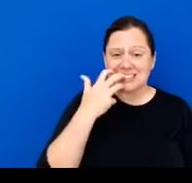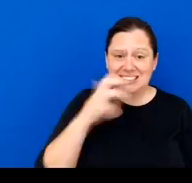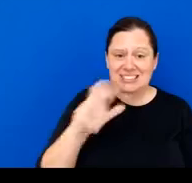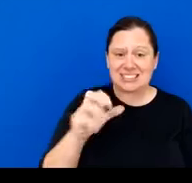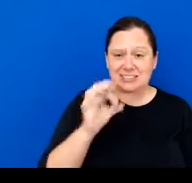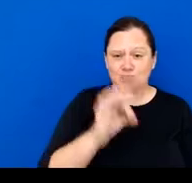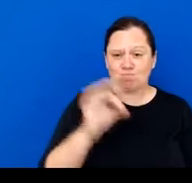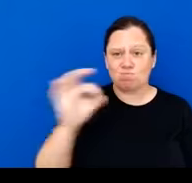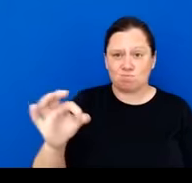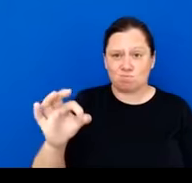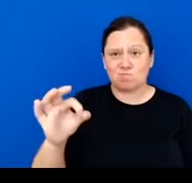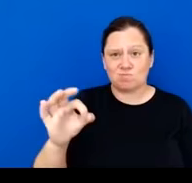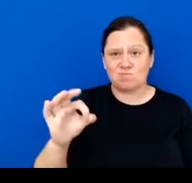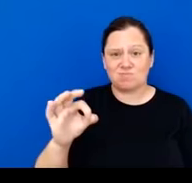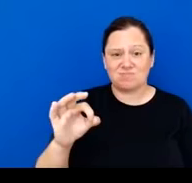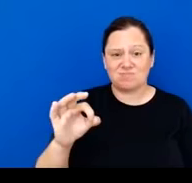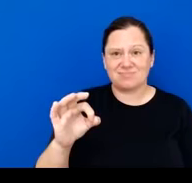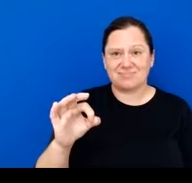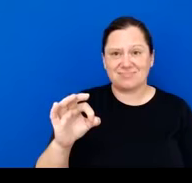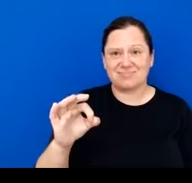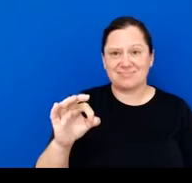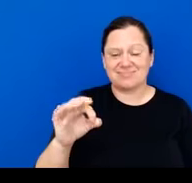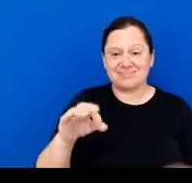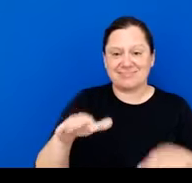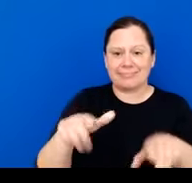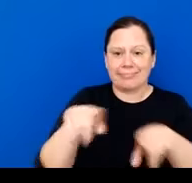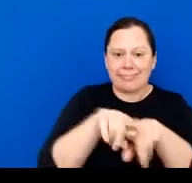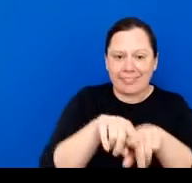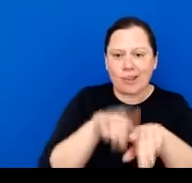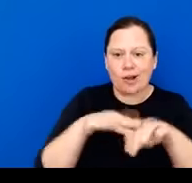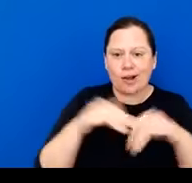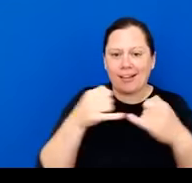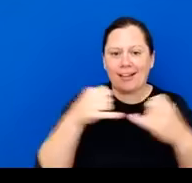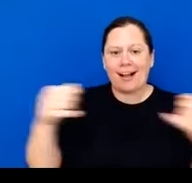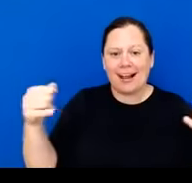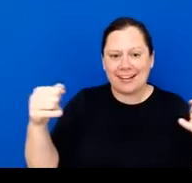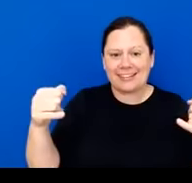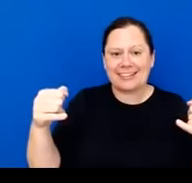the perimeter and if this is active and the wind